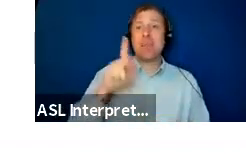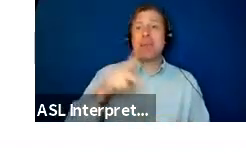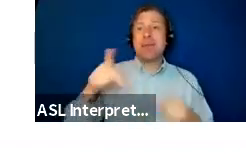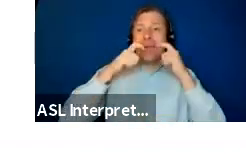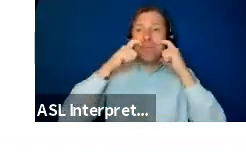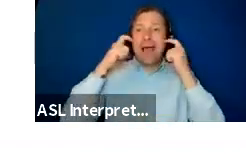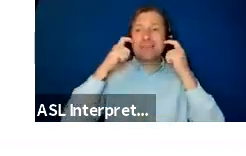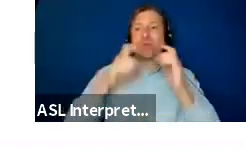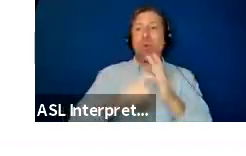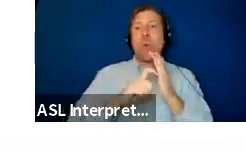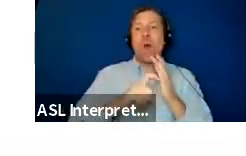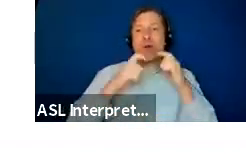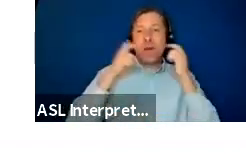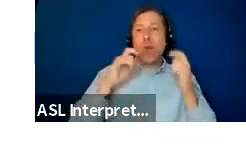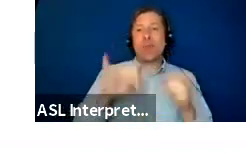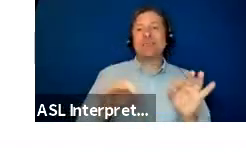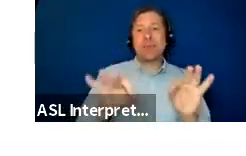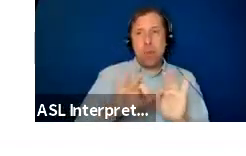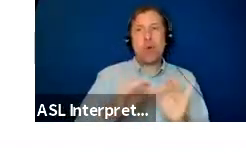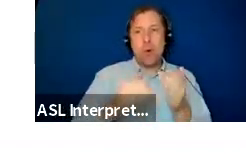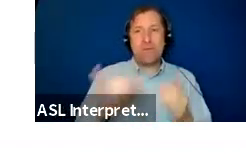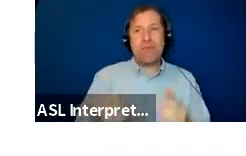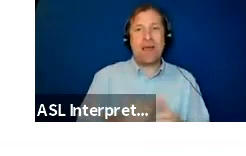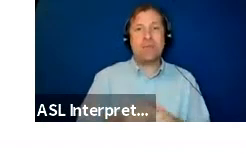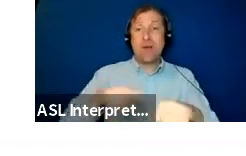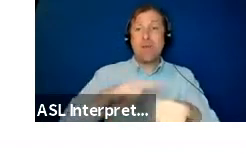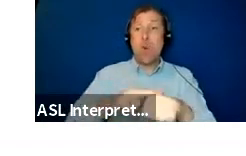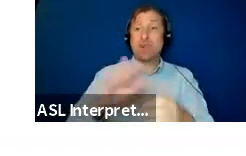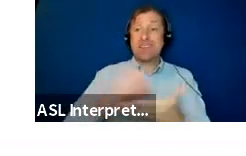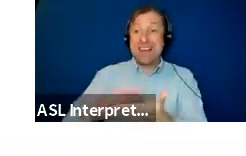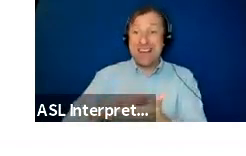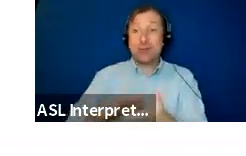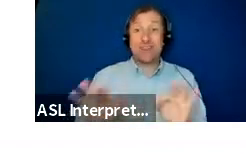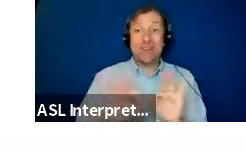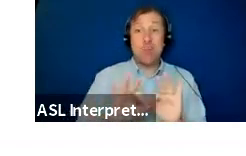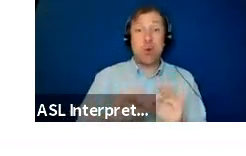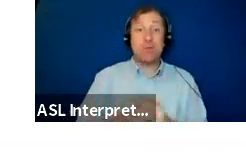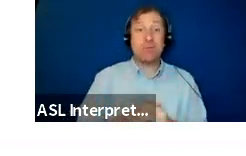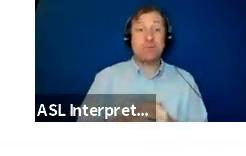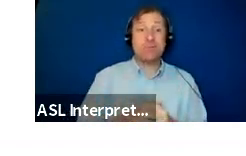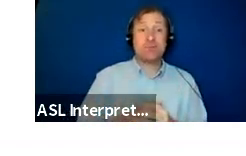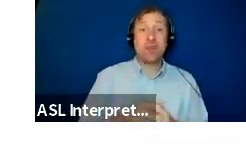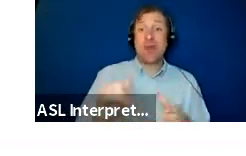So masks will be in an essential element of that. Of course, sanitation is key. And so that involves you yourself